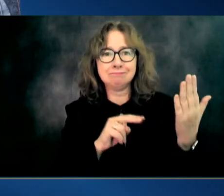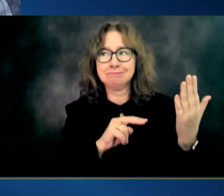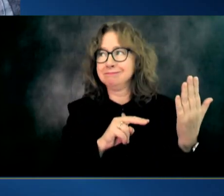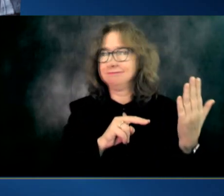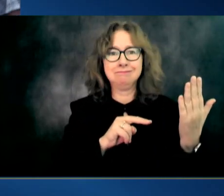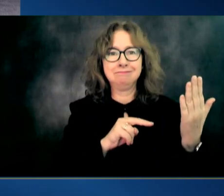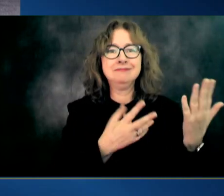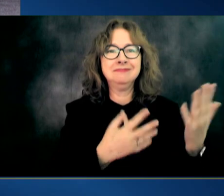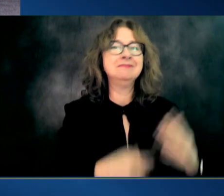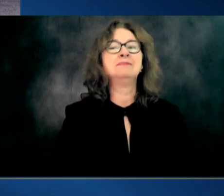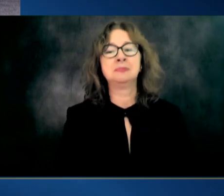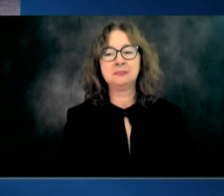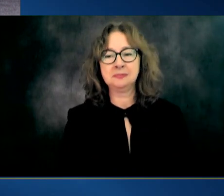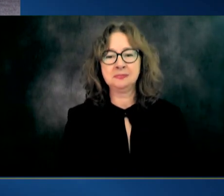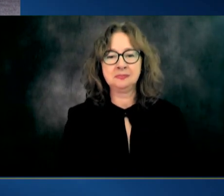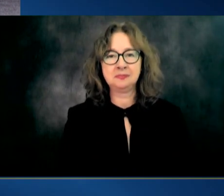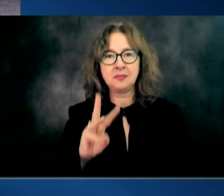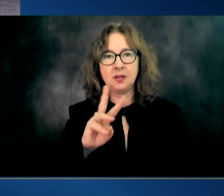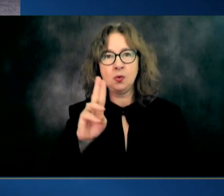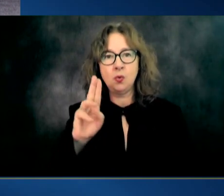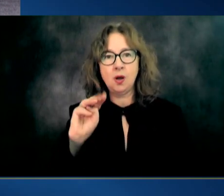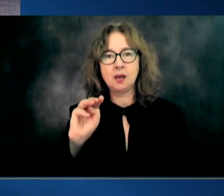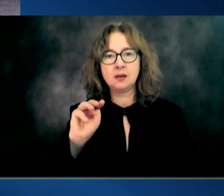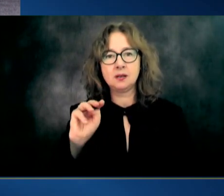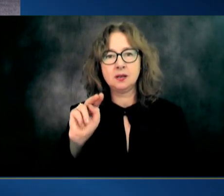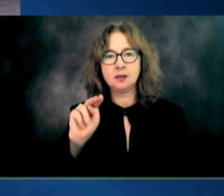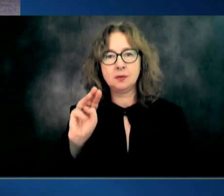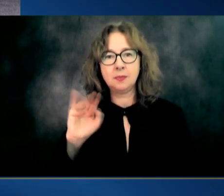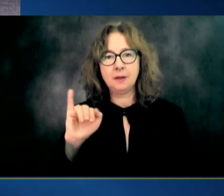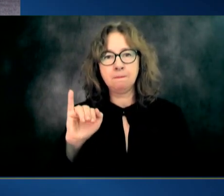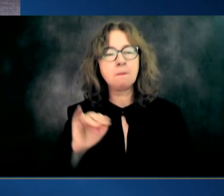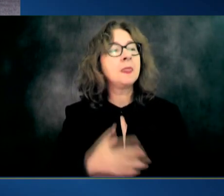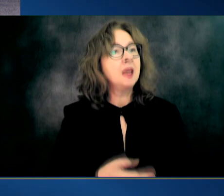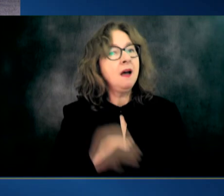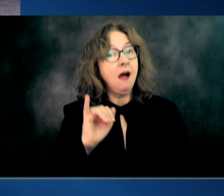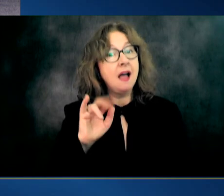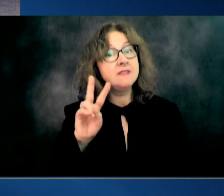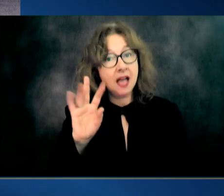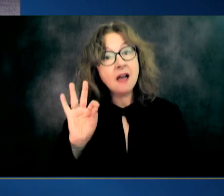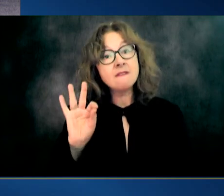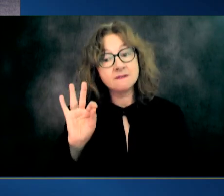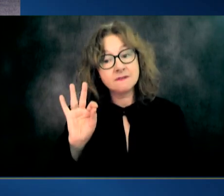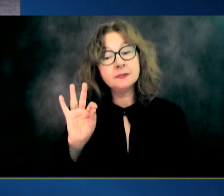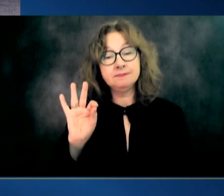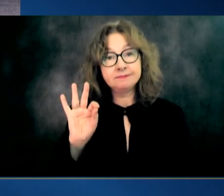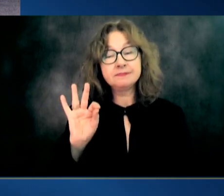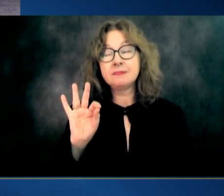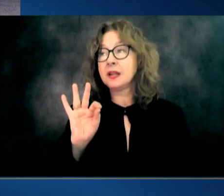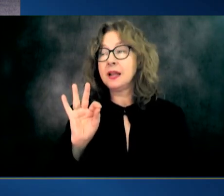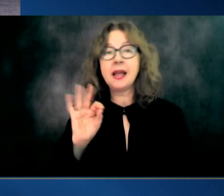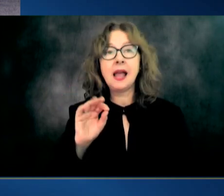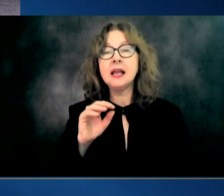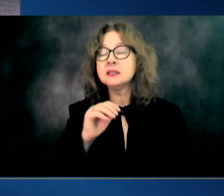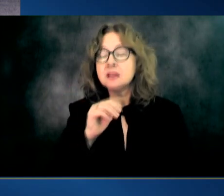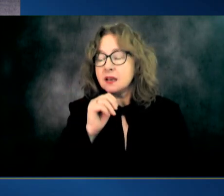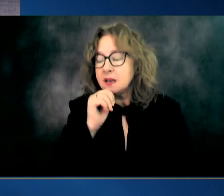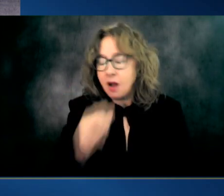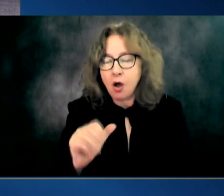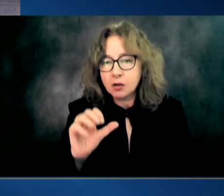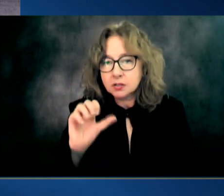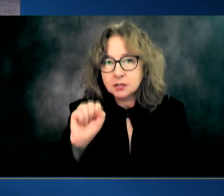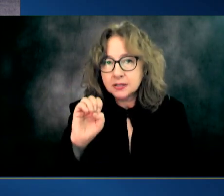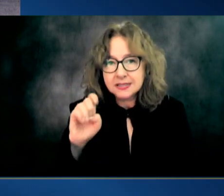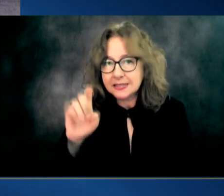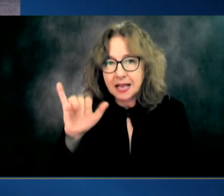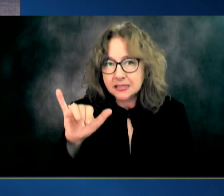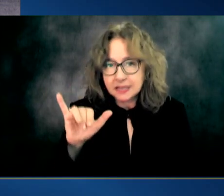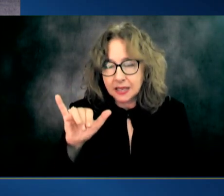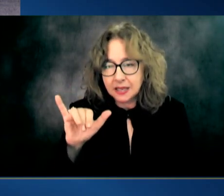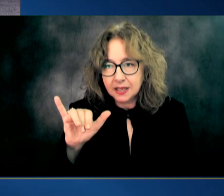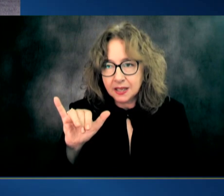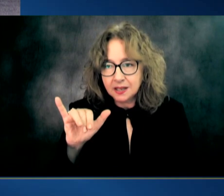Wunmi Mosaku: IVF, is the least sexiest way to create life.